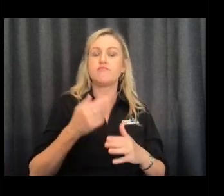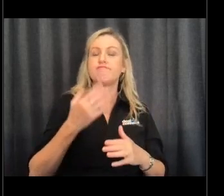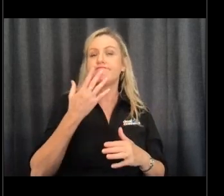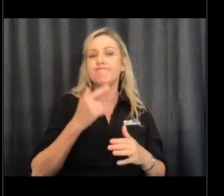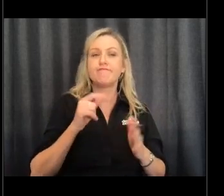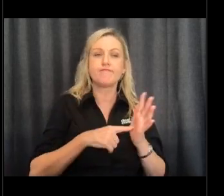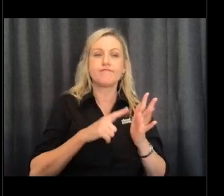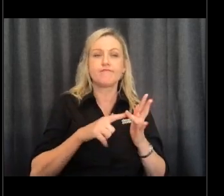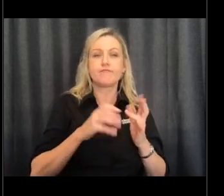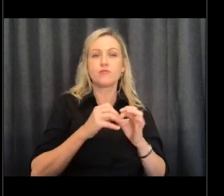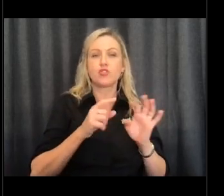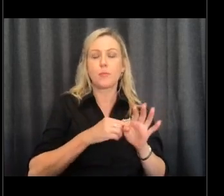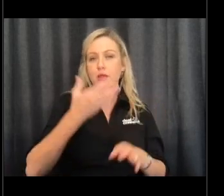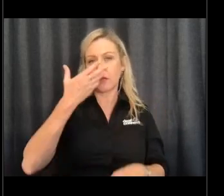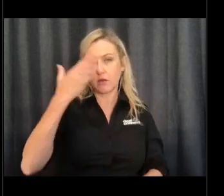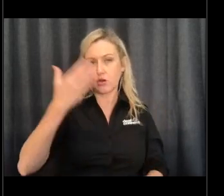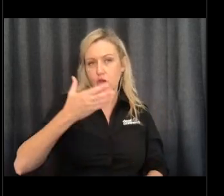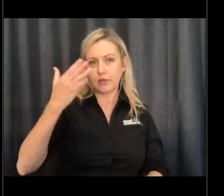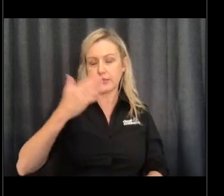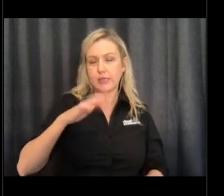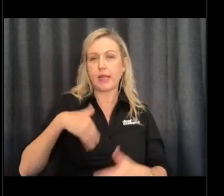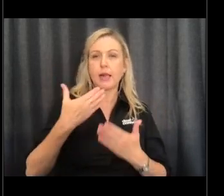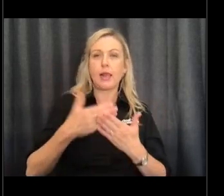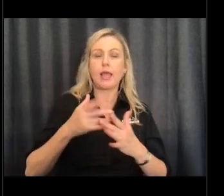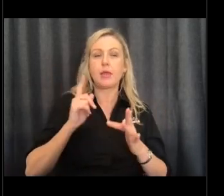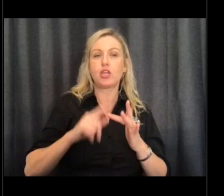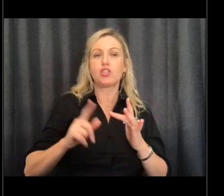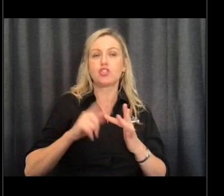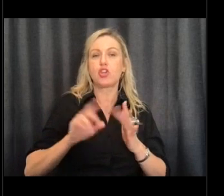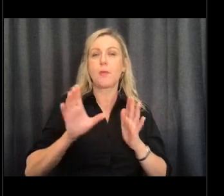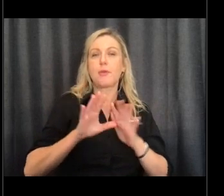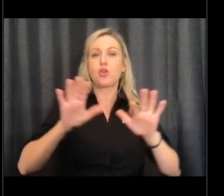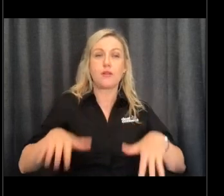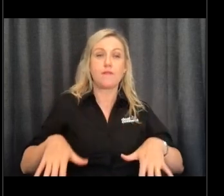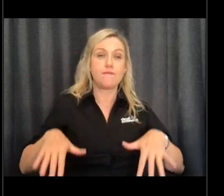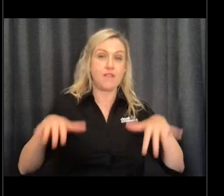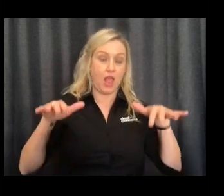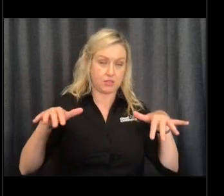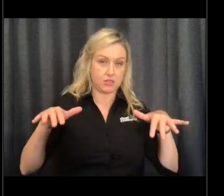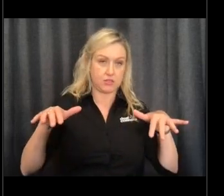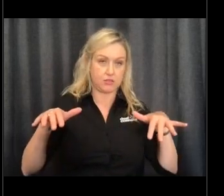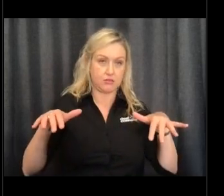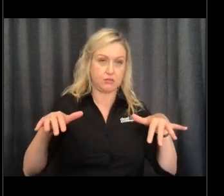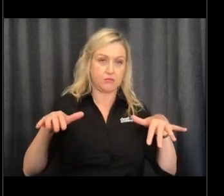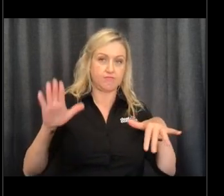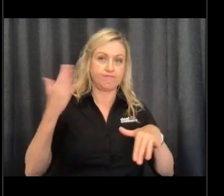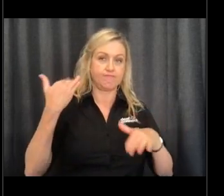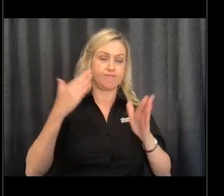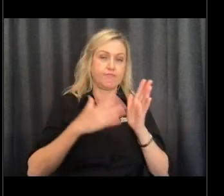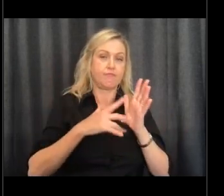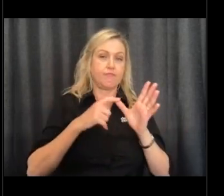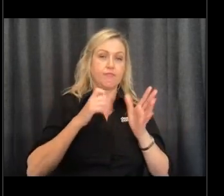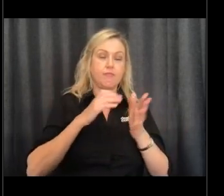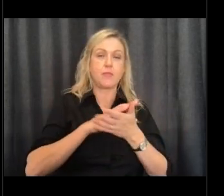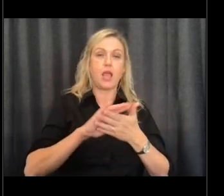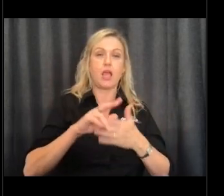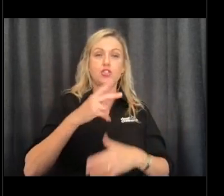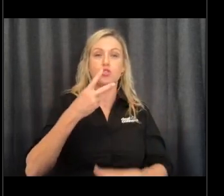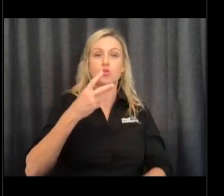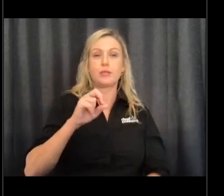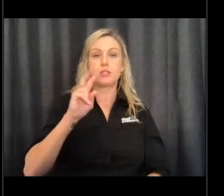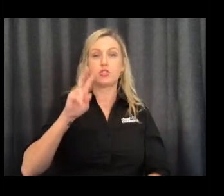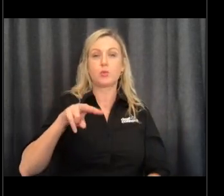He claimed on his insurance due to flood damage in the March '22 floods in South-East Queensland.